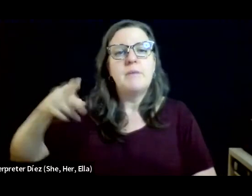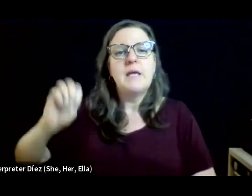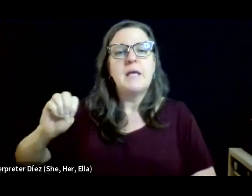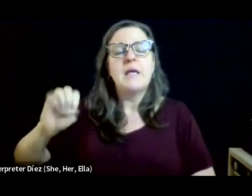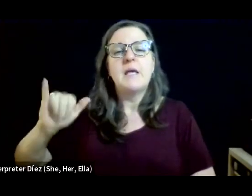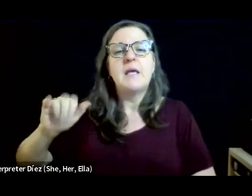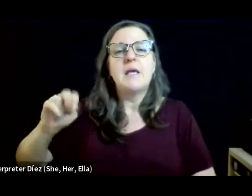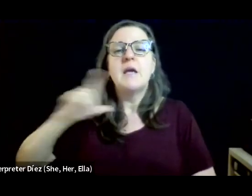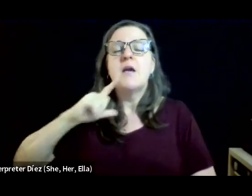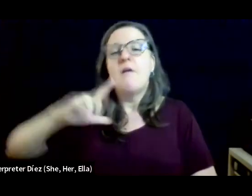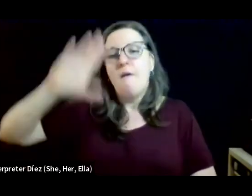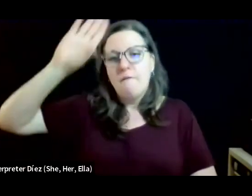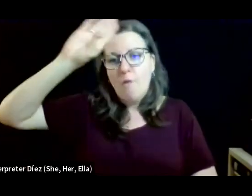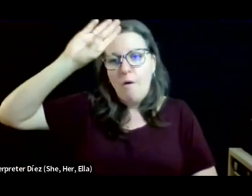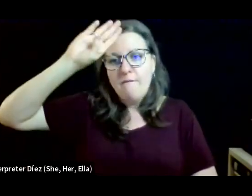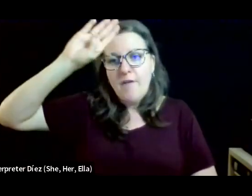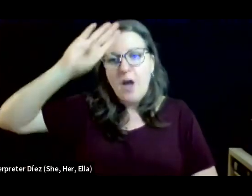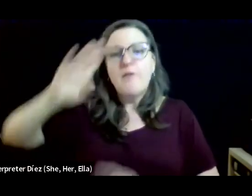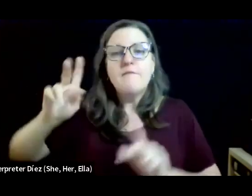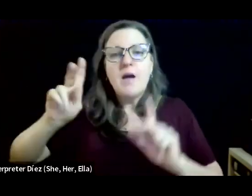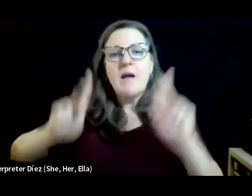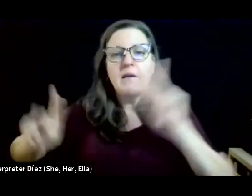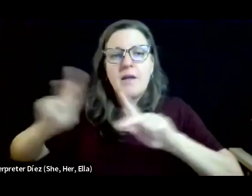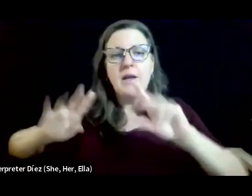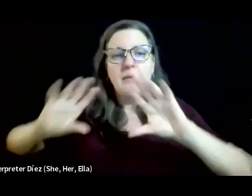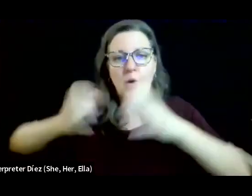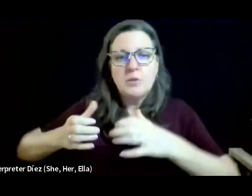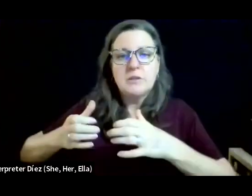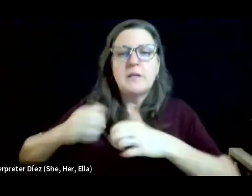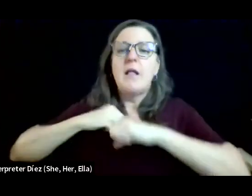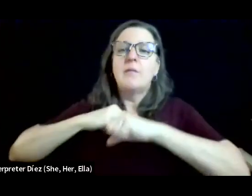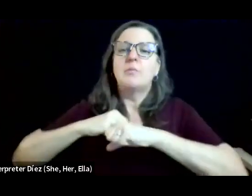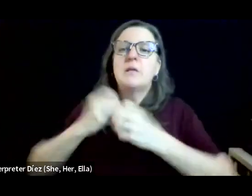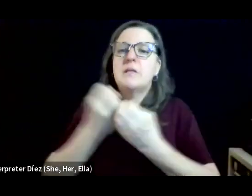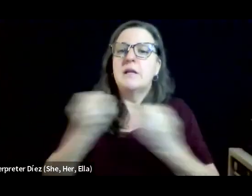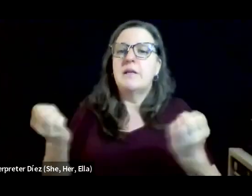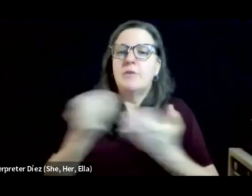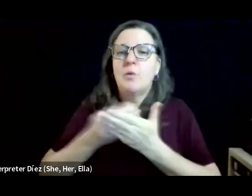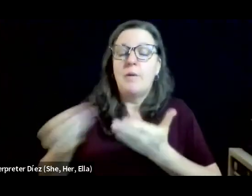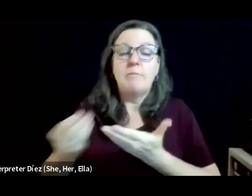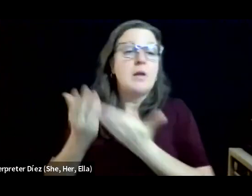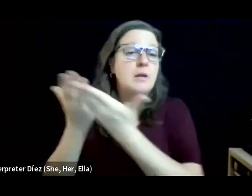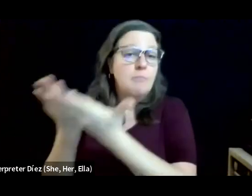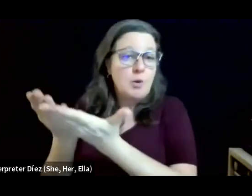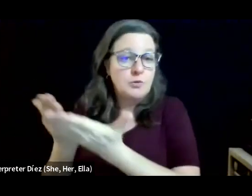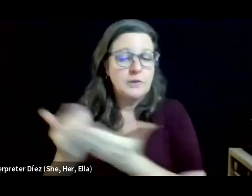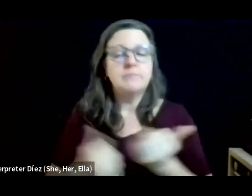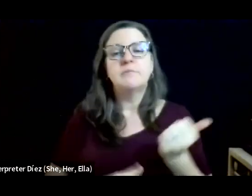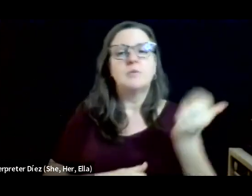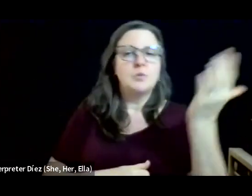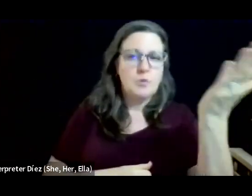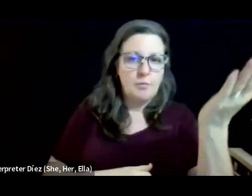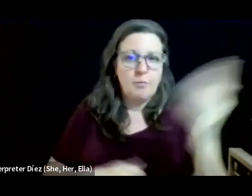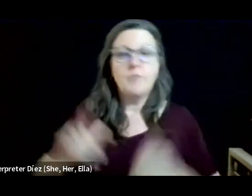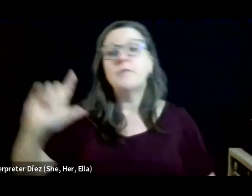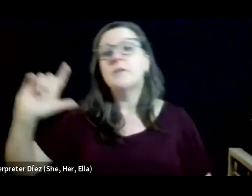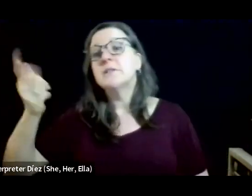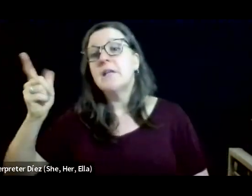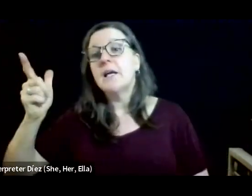Personal Protective Equipment Purchases. Is there a motion? So moved. [Is there a second?] Second.